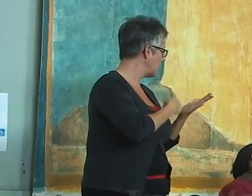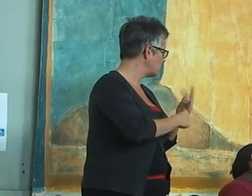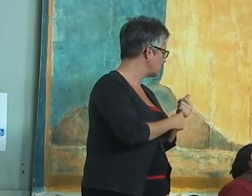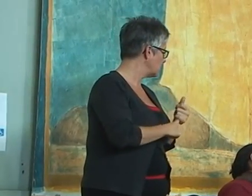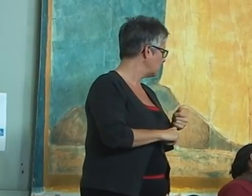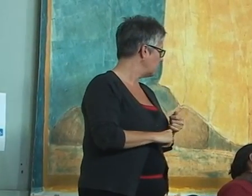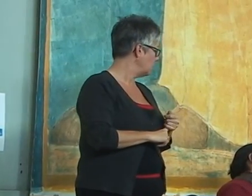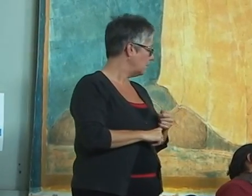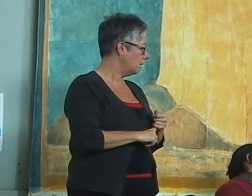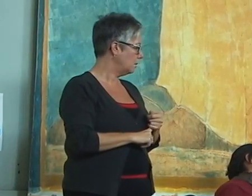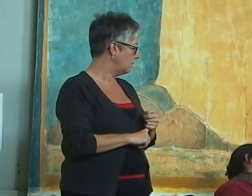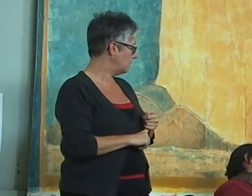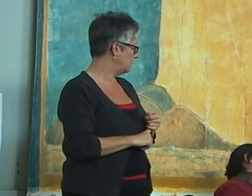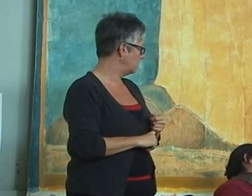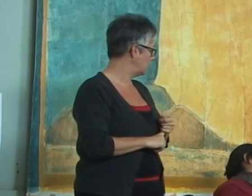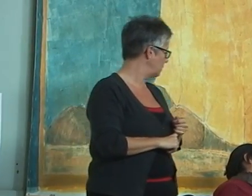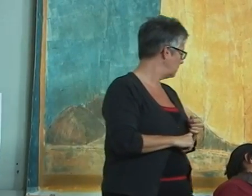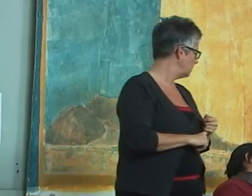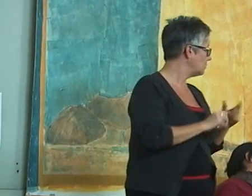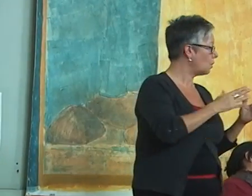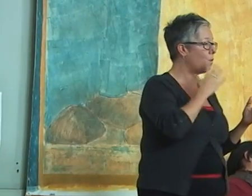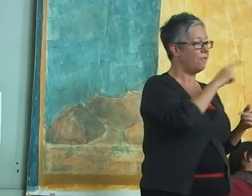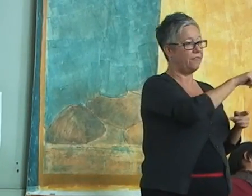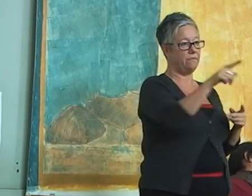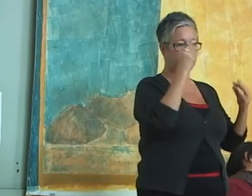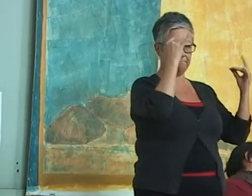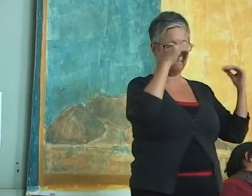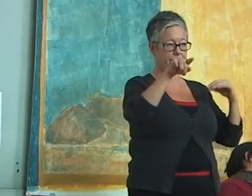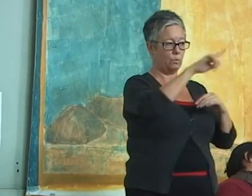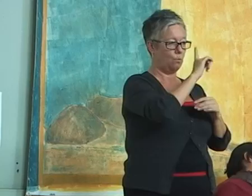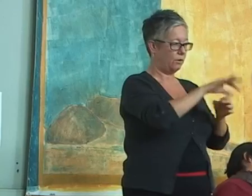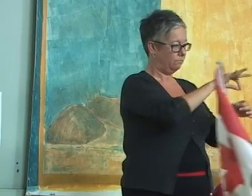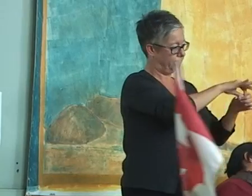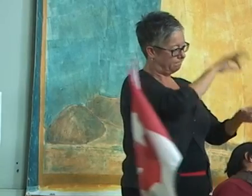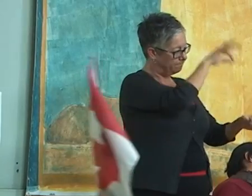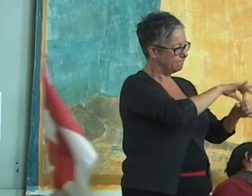I hope it will help inform your decision when you cast your ballot. and I also encourage you to stay informed